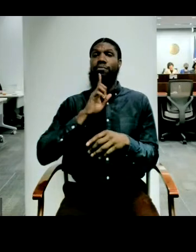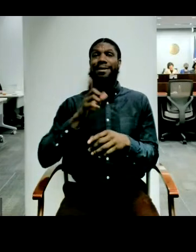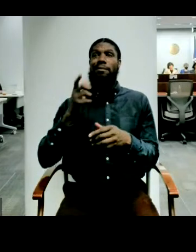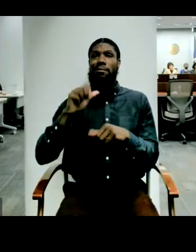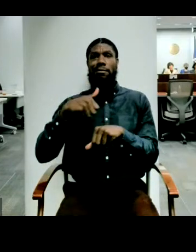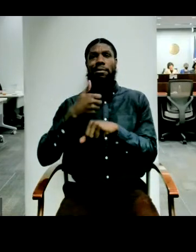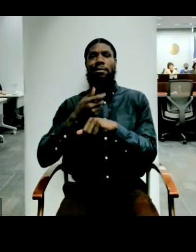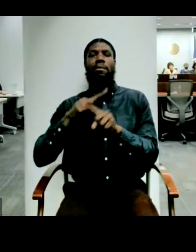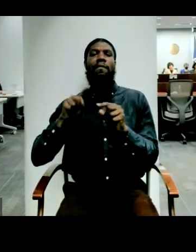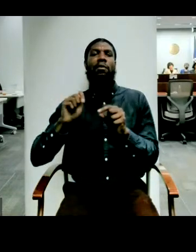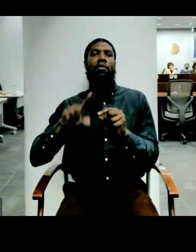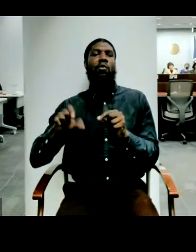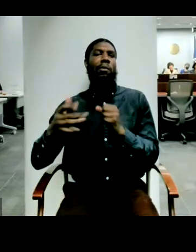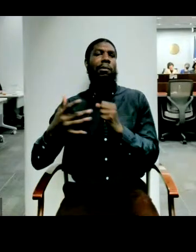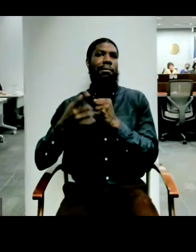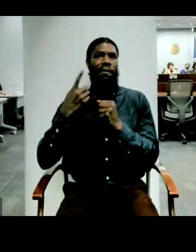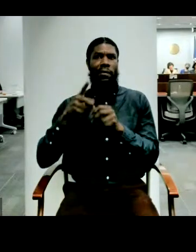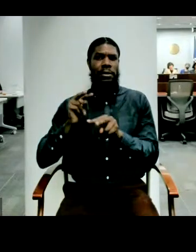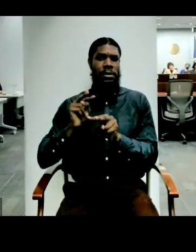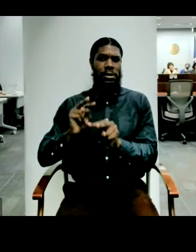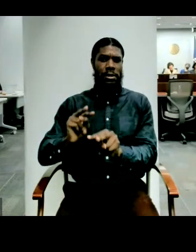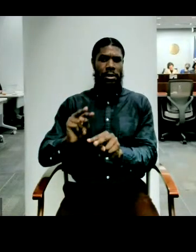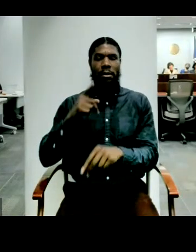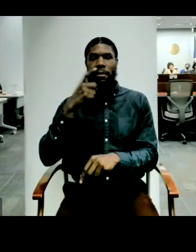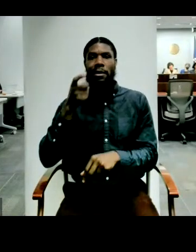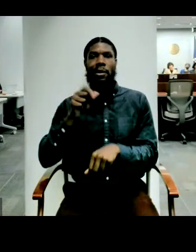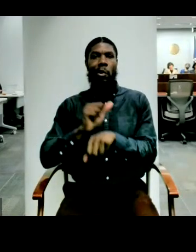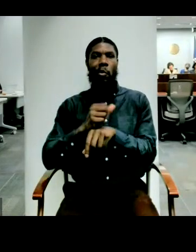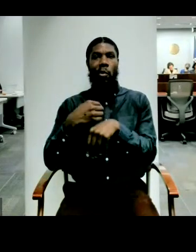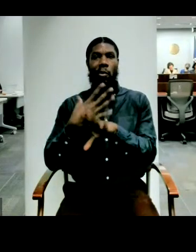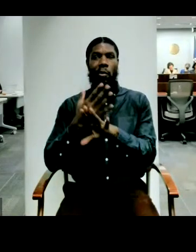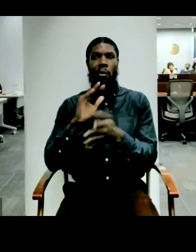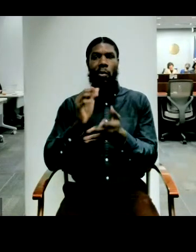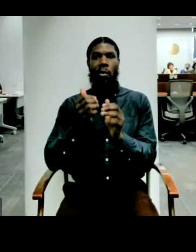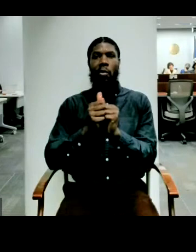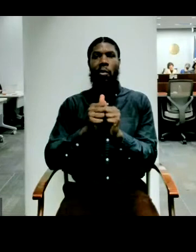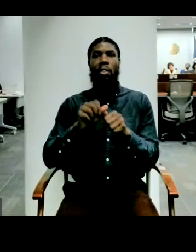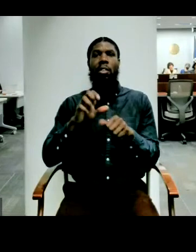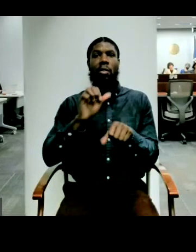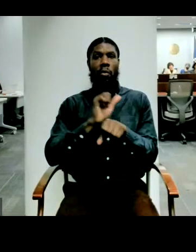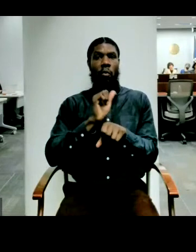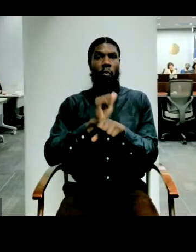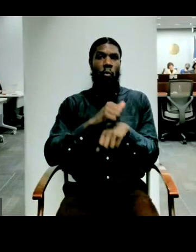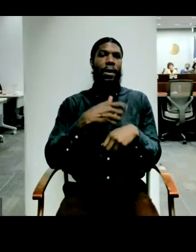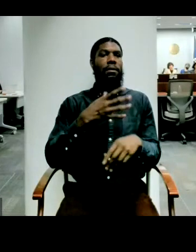employees being monitored more working remotely Nan they are working from their office, all right.